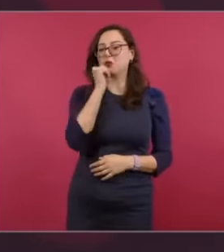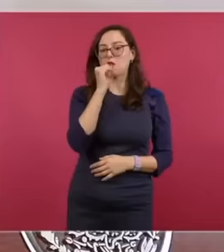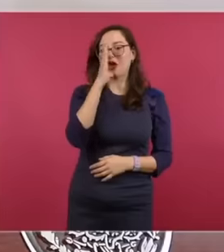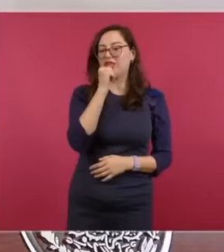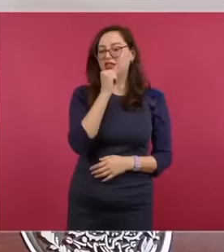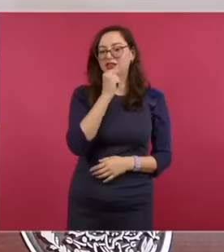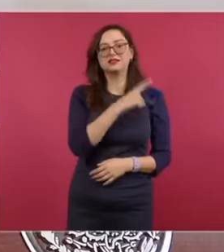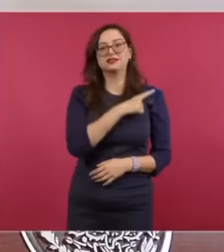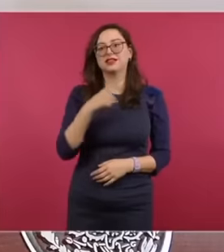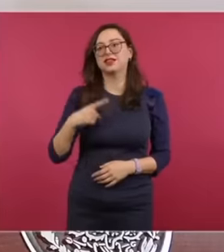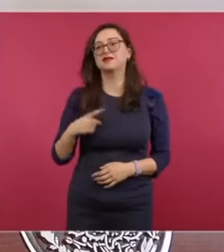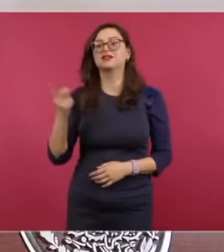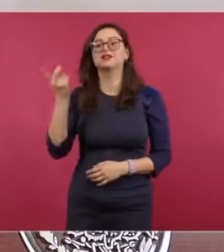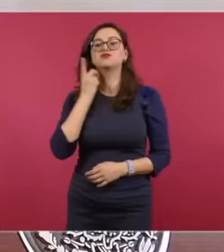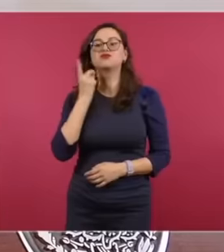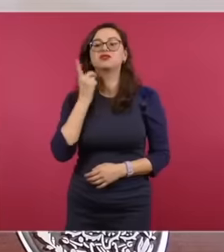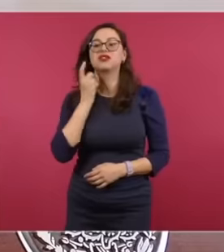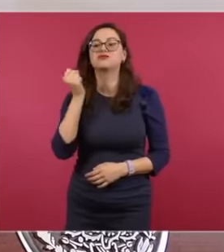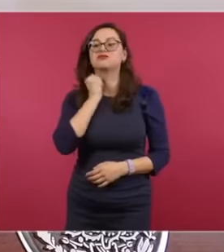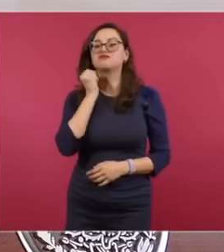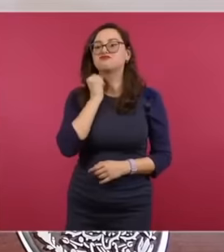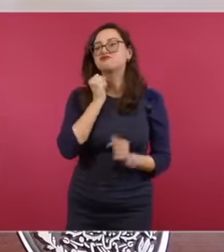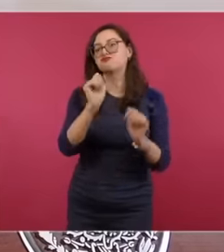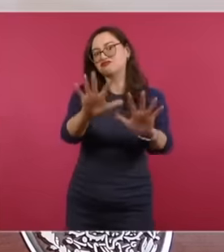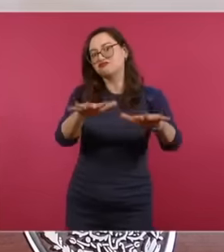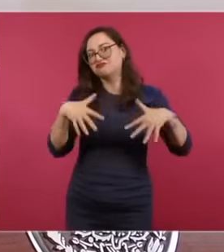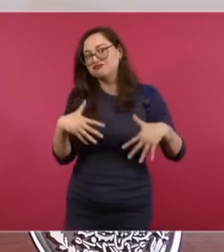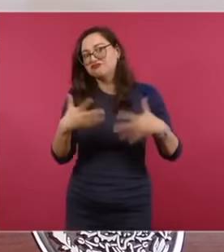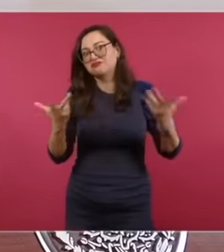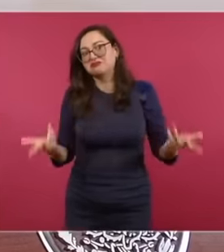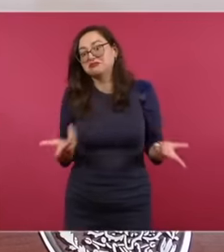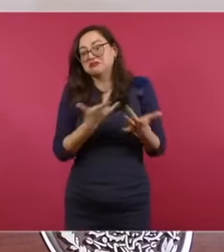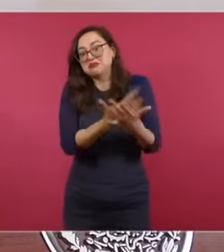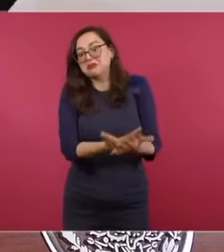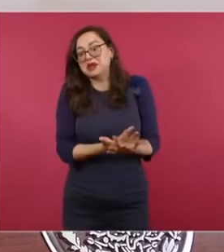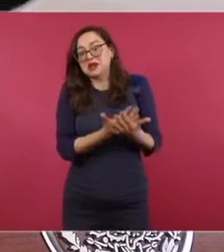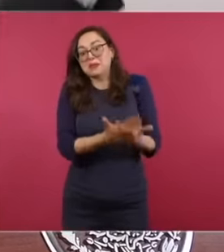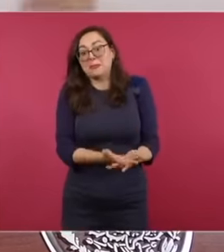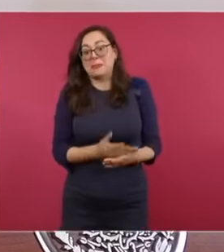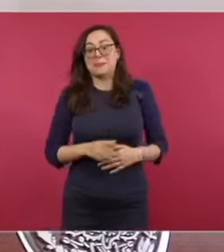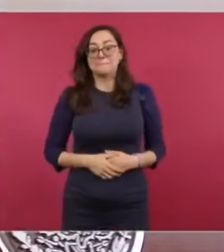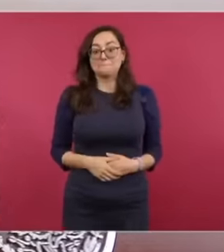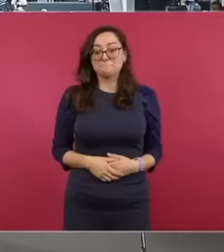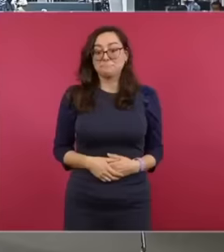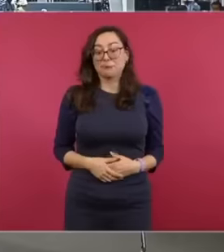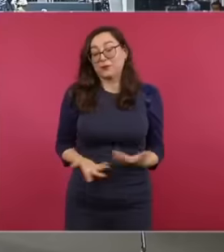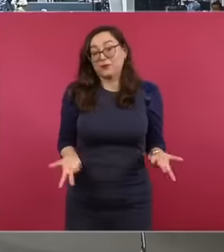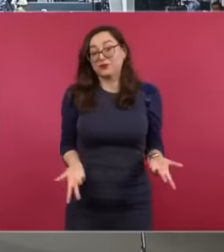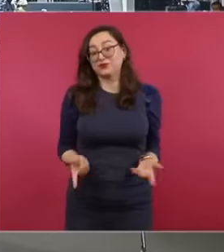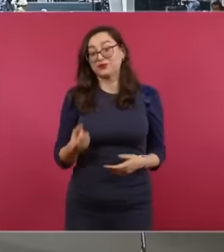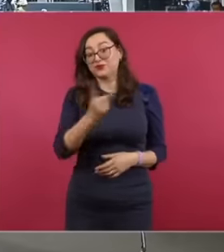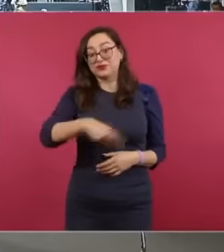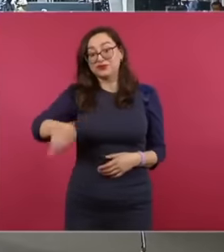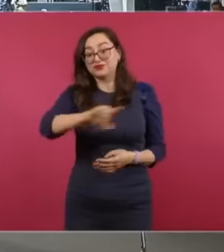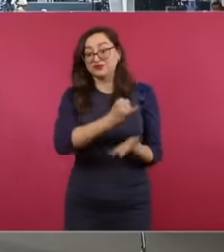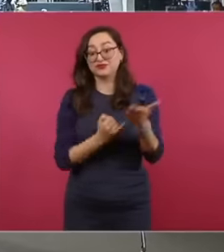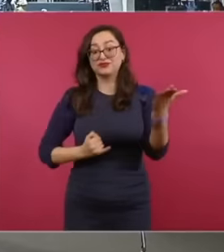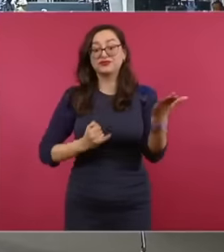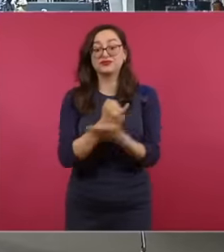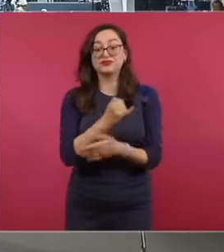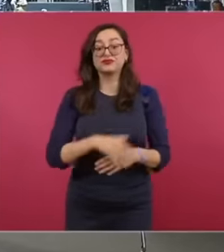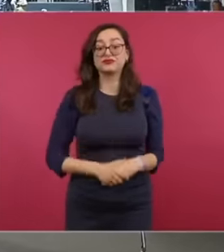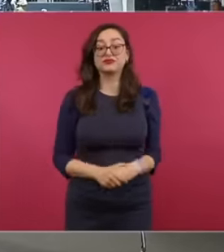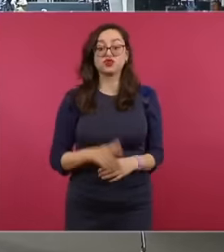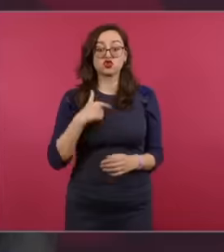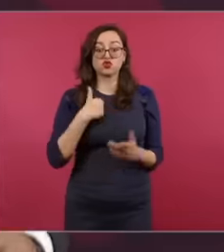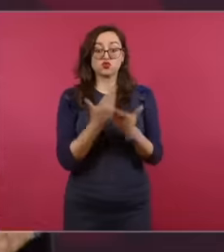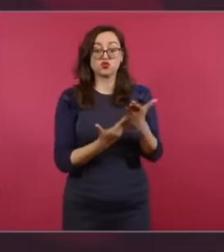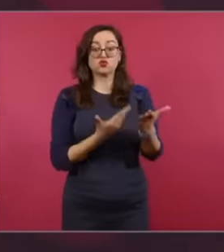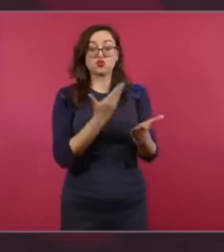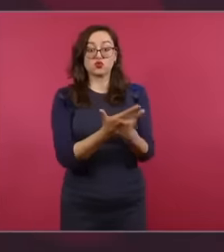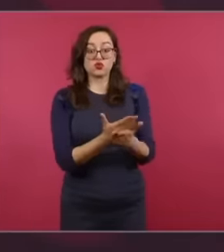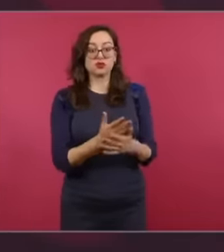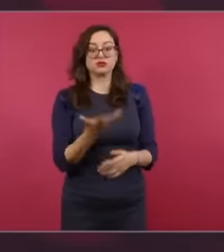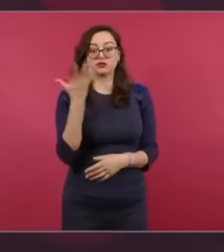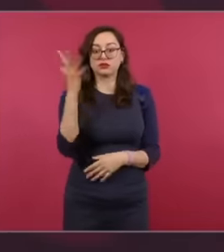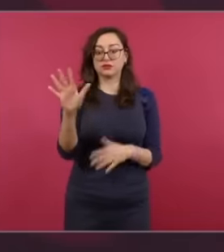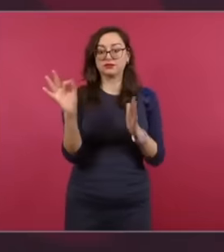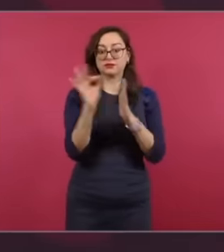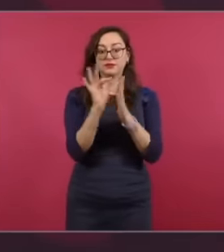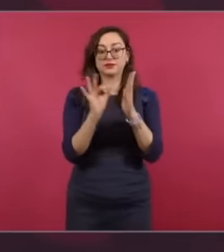it is their decision but what do I propose? I want to know what I have proposed. Put the 10 points